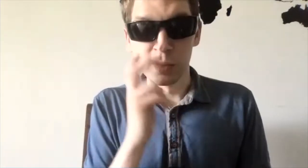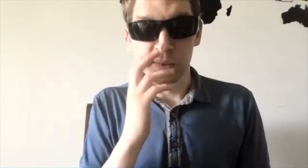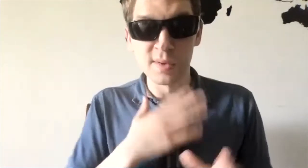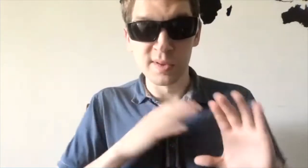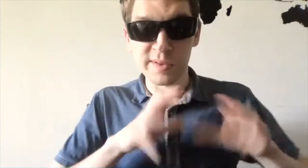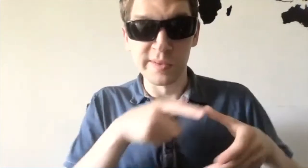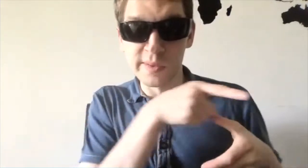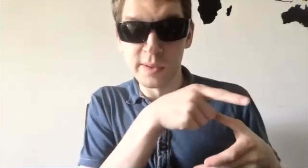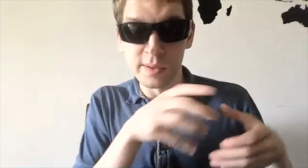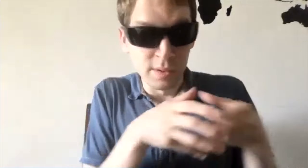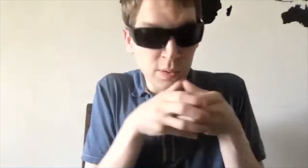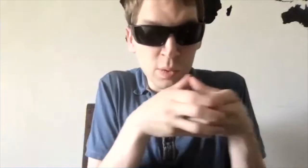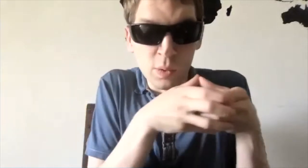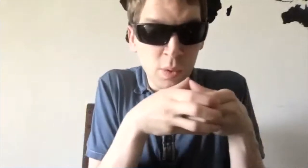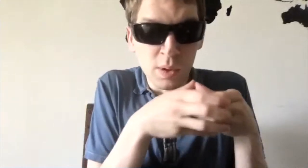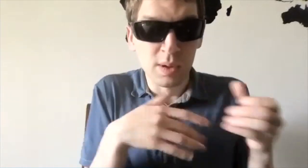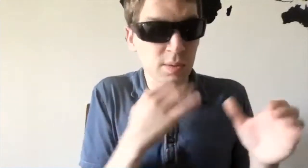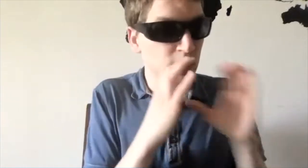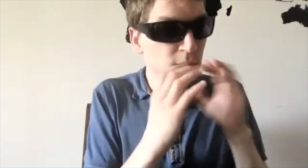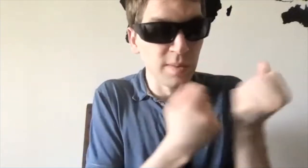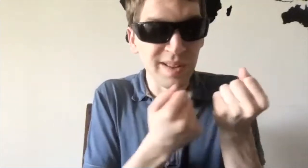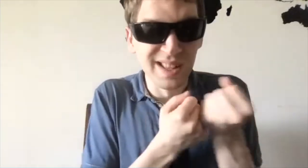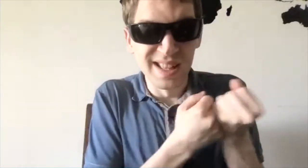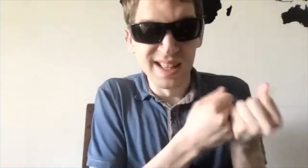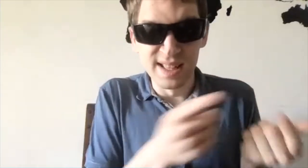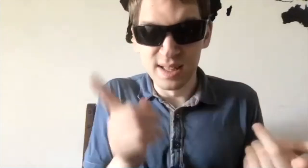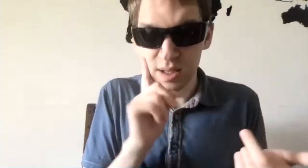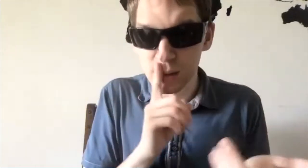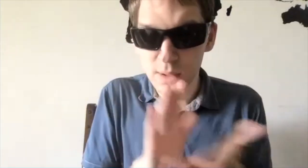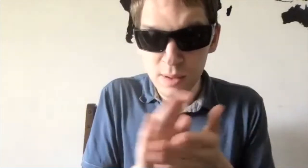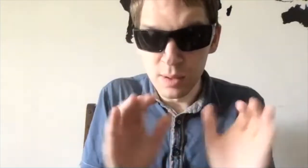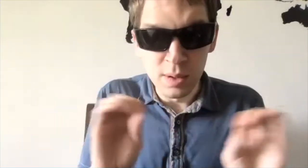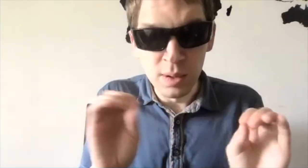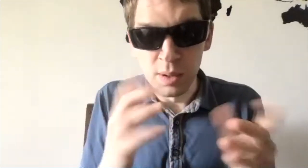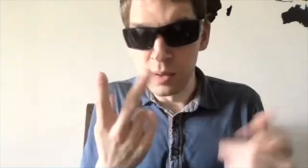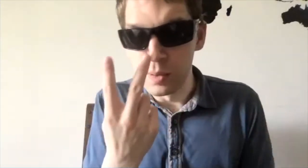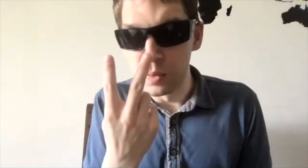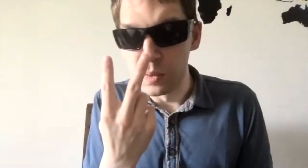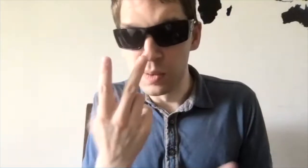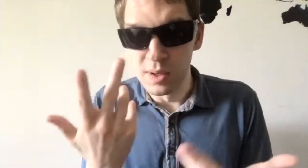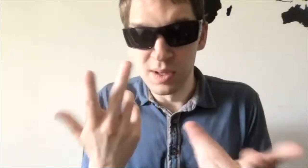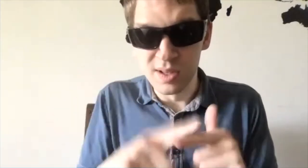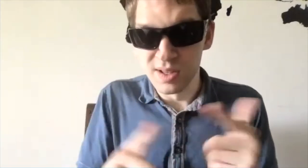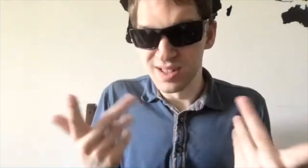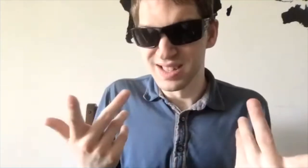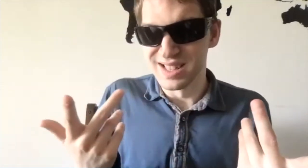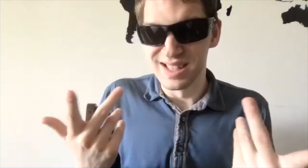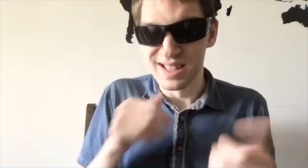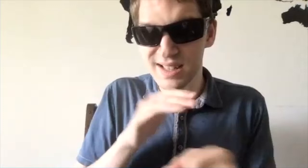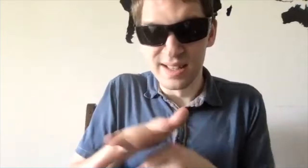not being in just a small group and everyone else is outside of that.